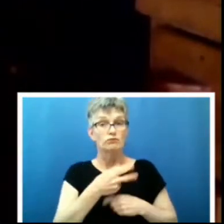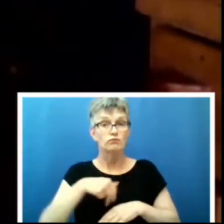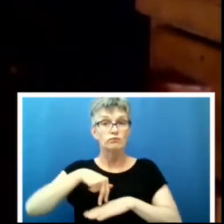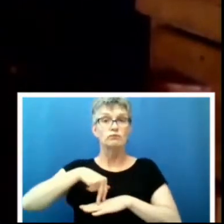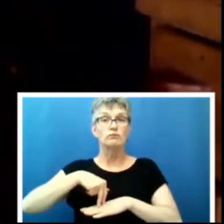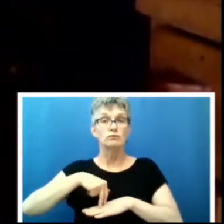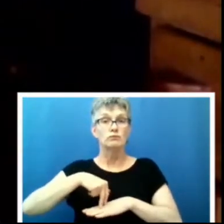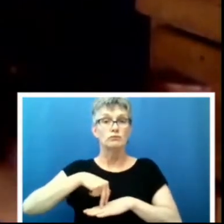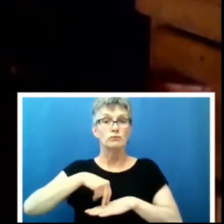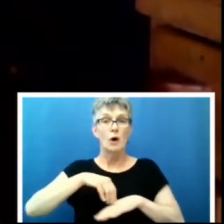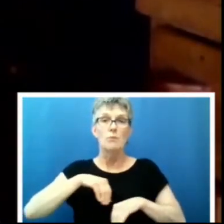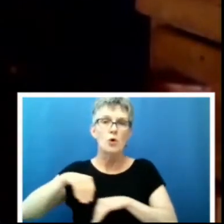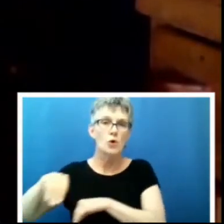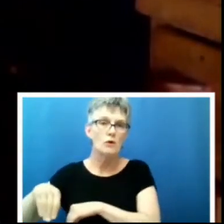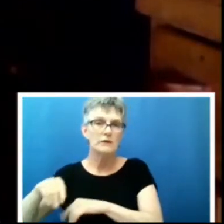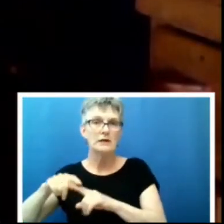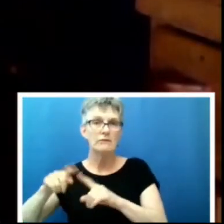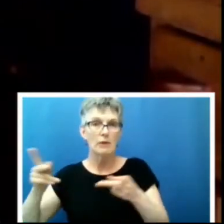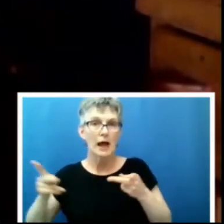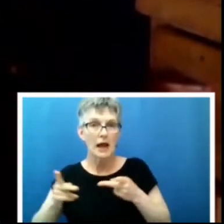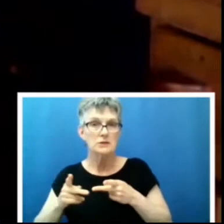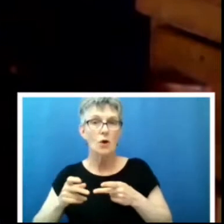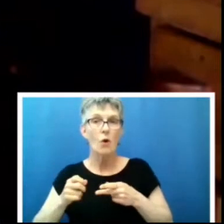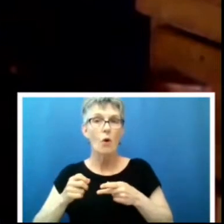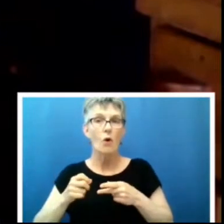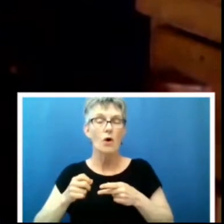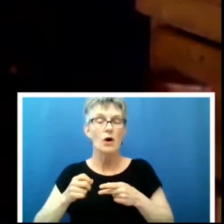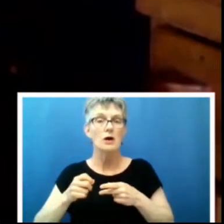or go outside, or take a few deep breaths